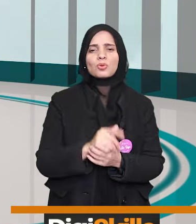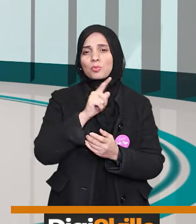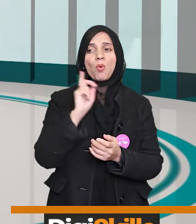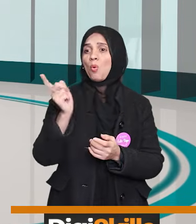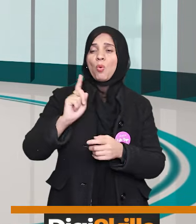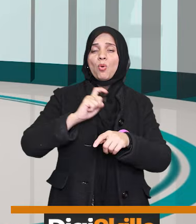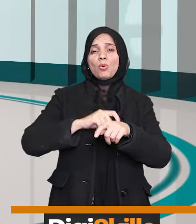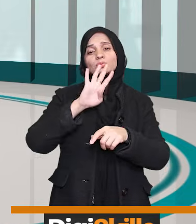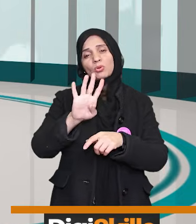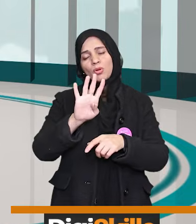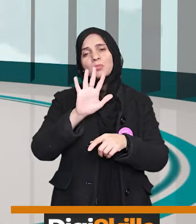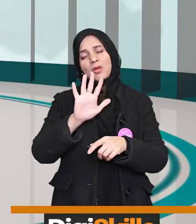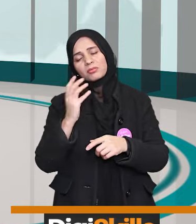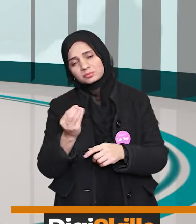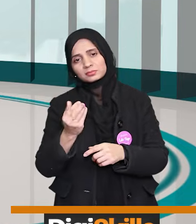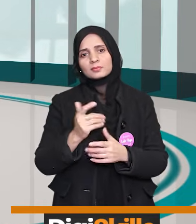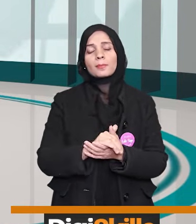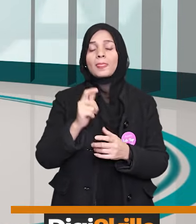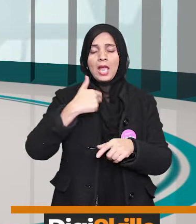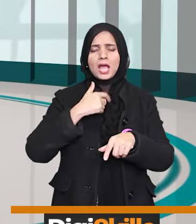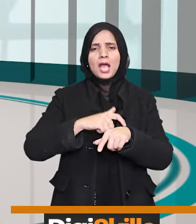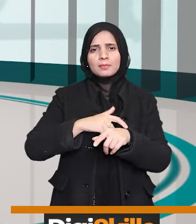and you know it takes 4 days to get this job done but still